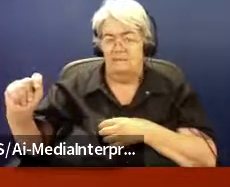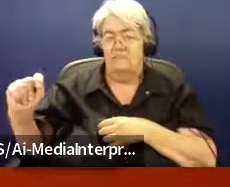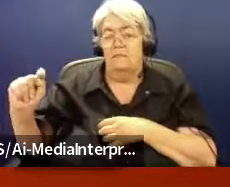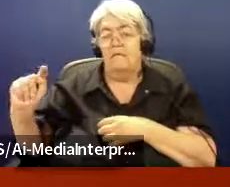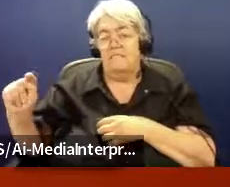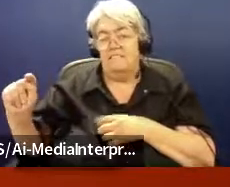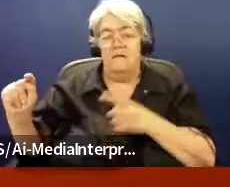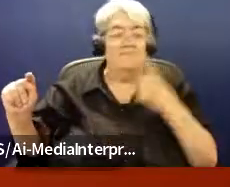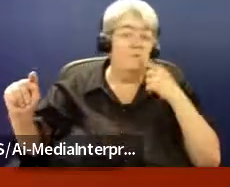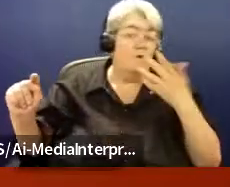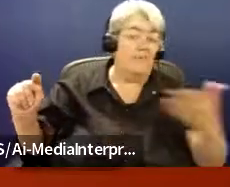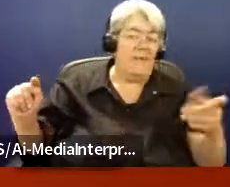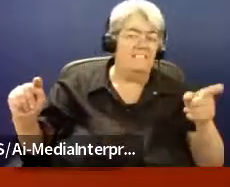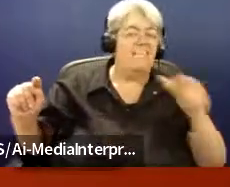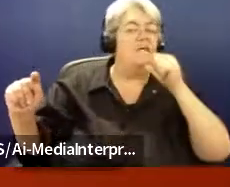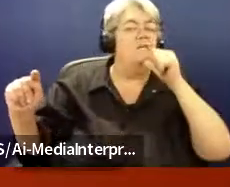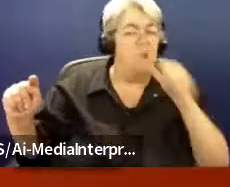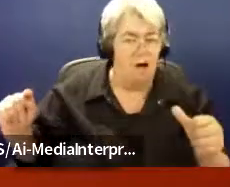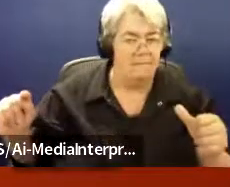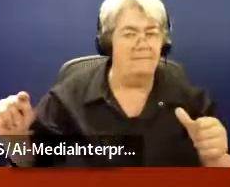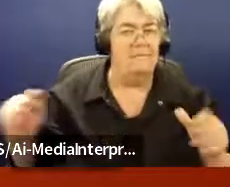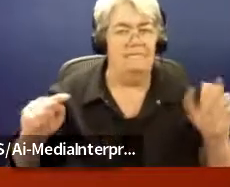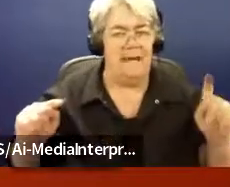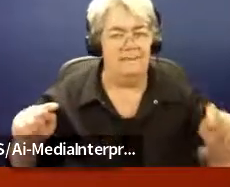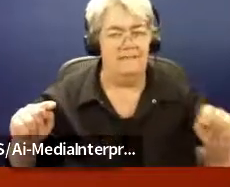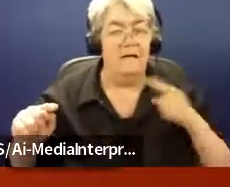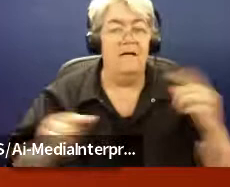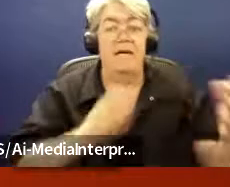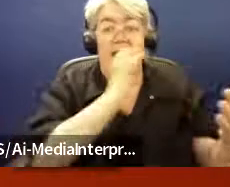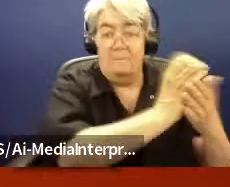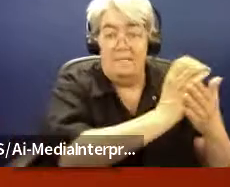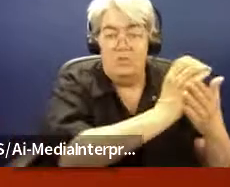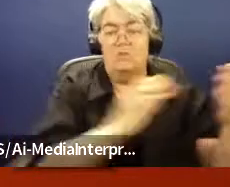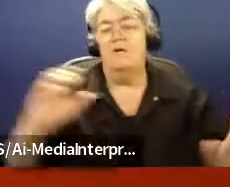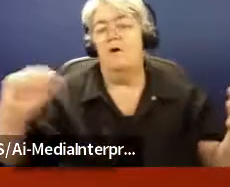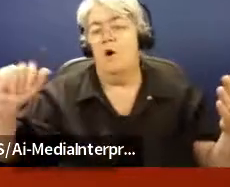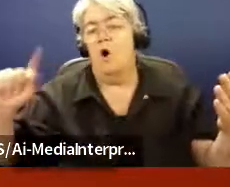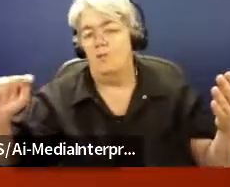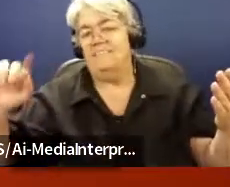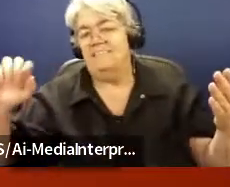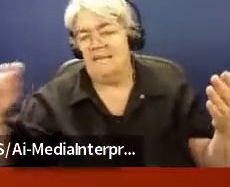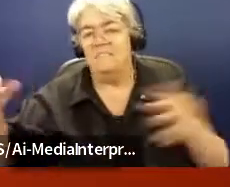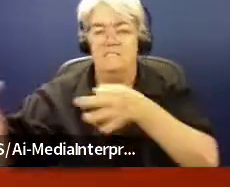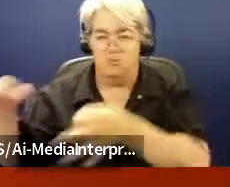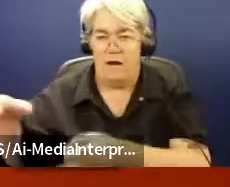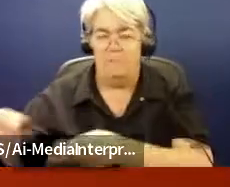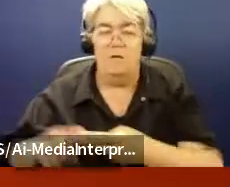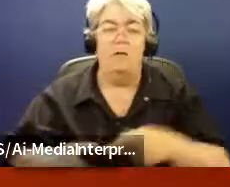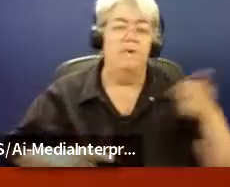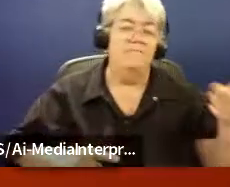that we have good alt text for nontext content. We've got to make sure that we have all of those images,